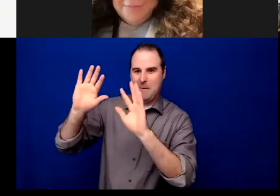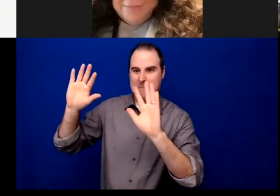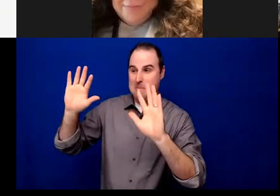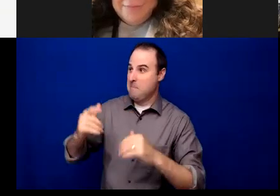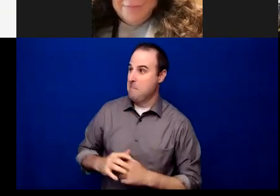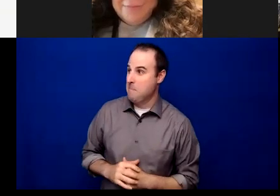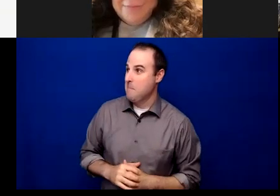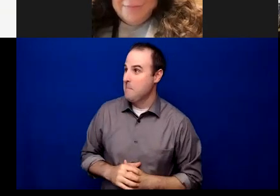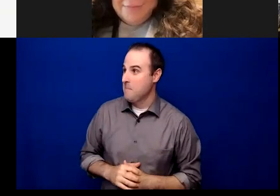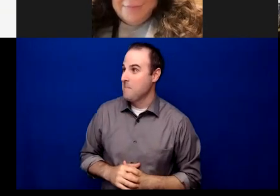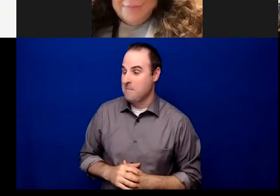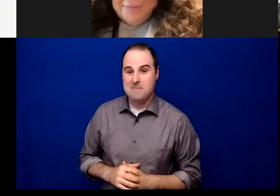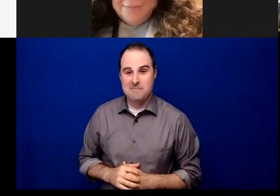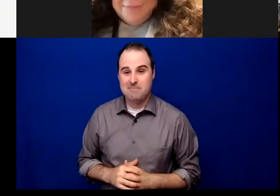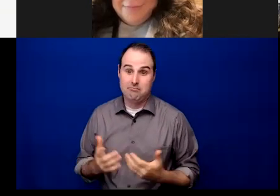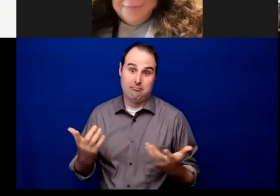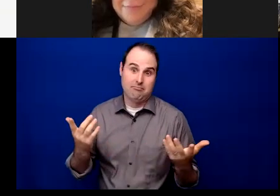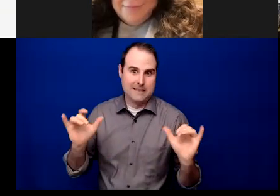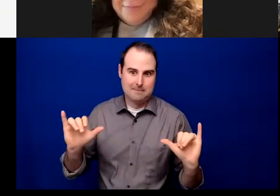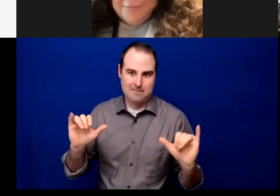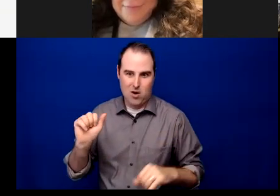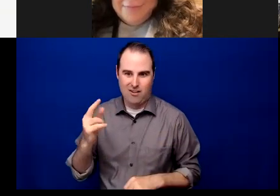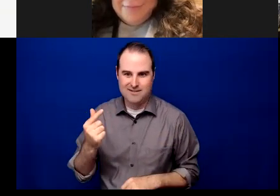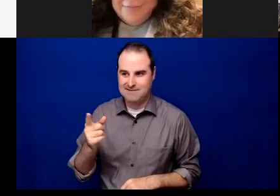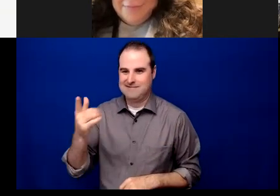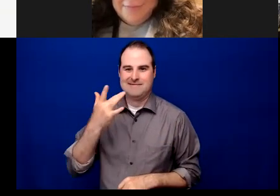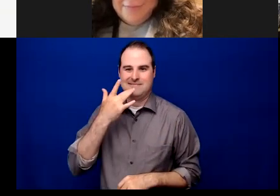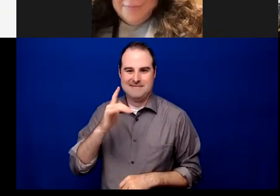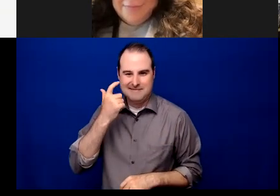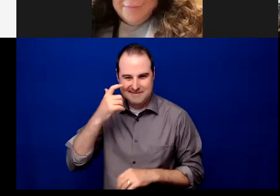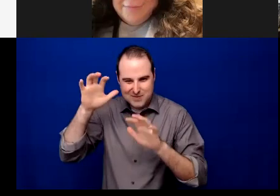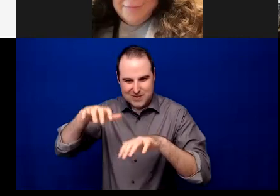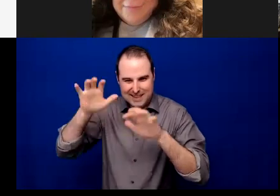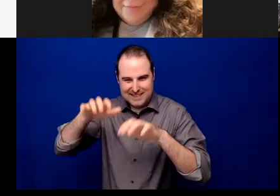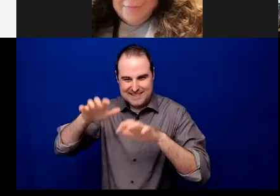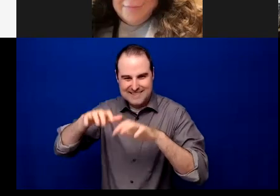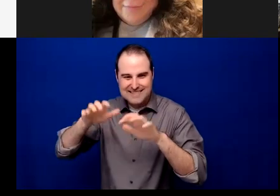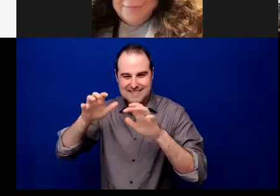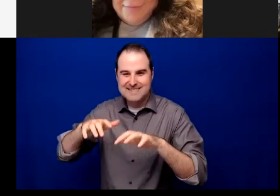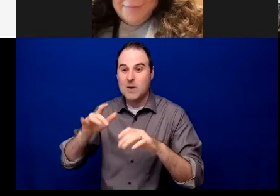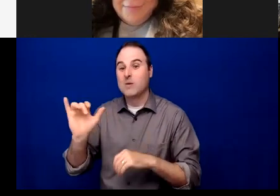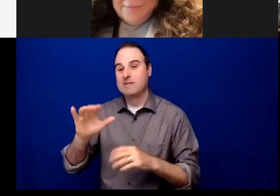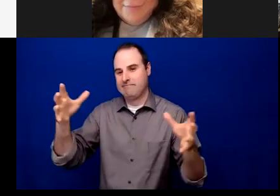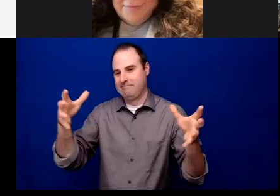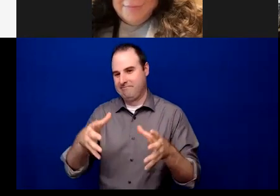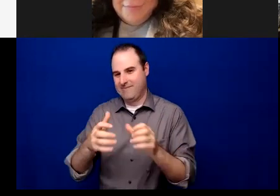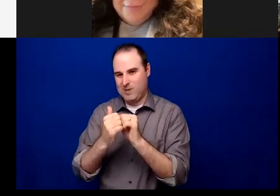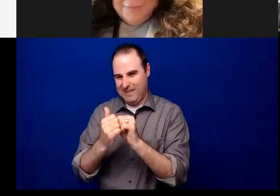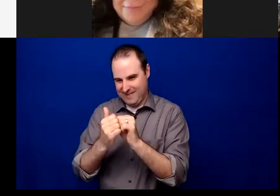like it always is in August. But that was a nice treat we had, as well as being here together and sharing time again with Shane and Natalie.